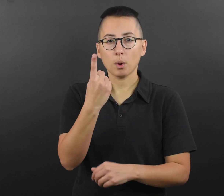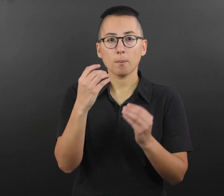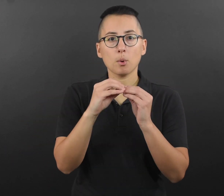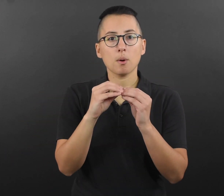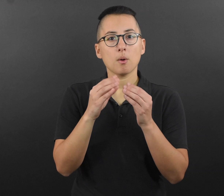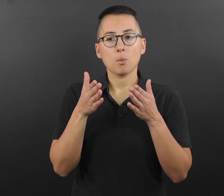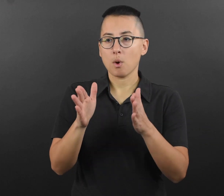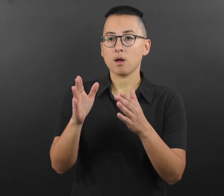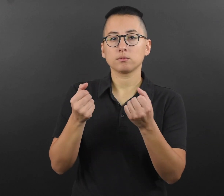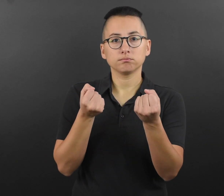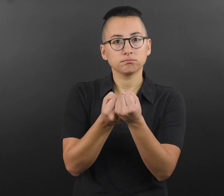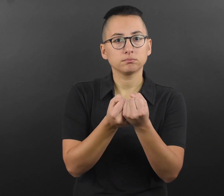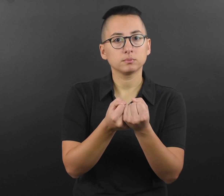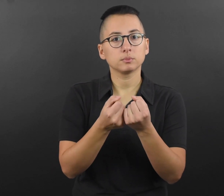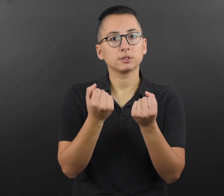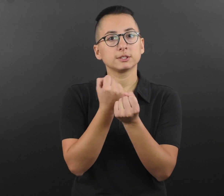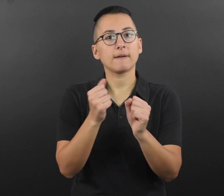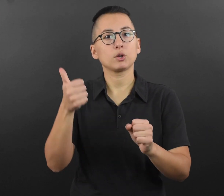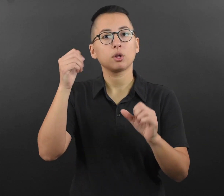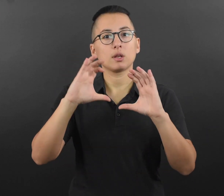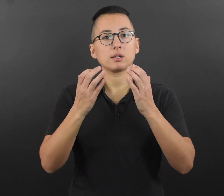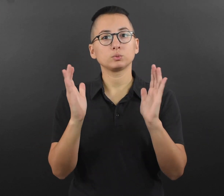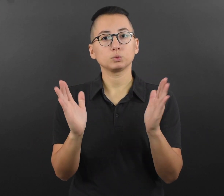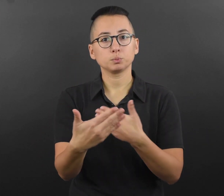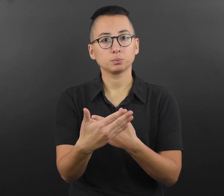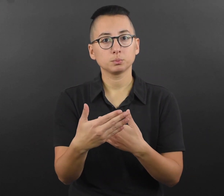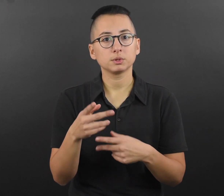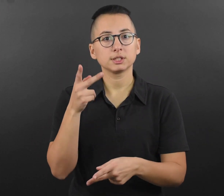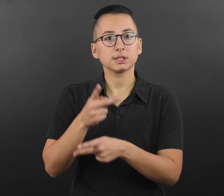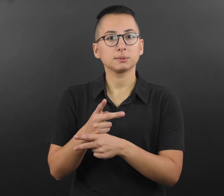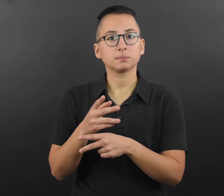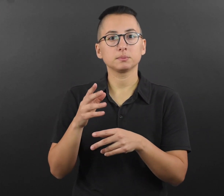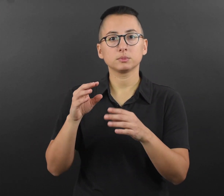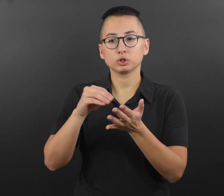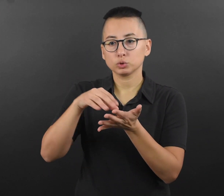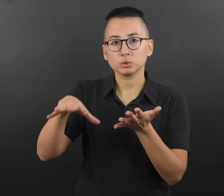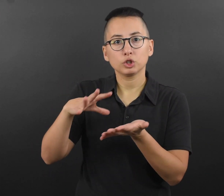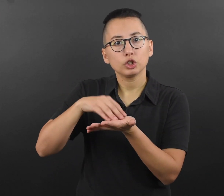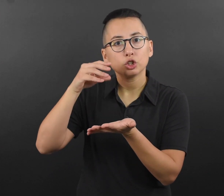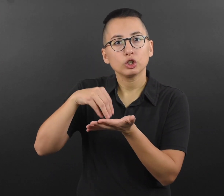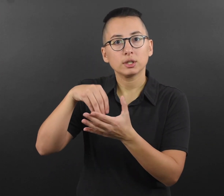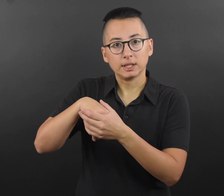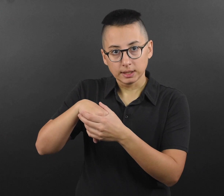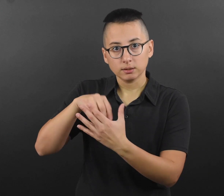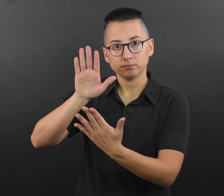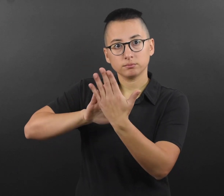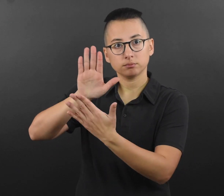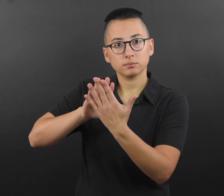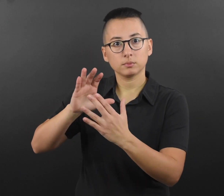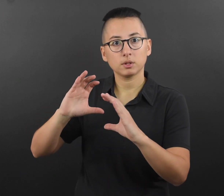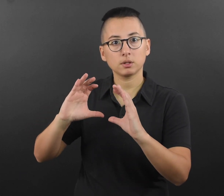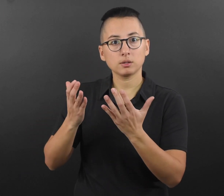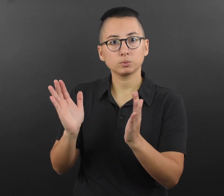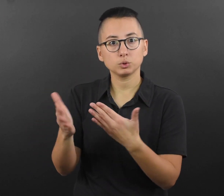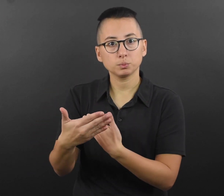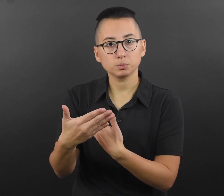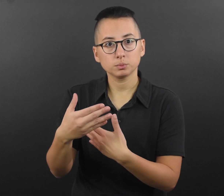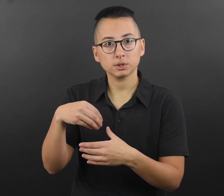“These voluntary clinics are one more way to support safer classrooms and keep students learning in-person this year,” said John Magas, Superintendent of Duluth Public Schools,